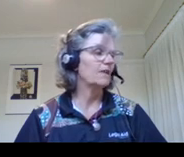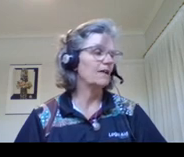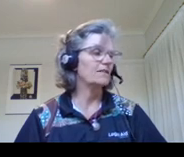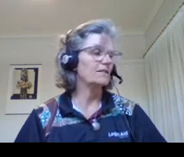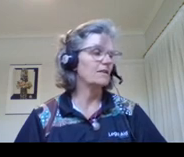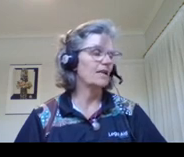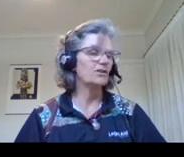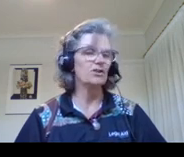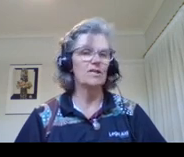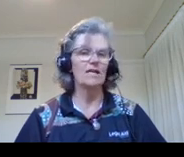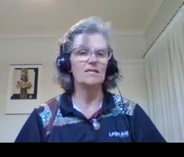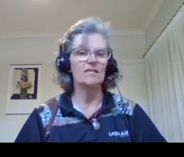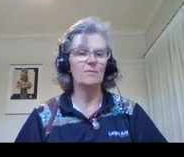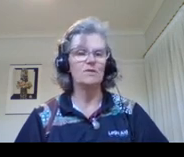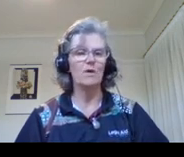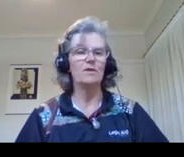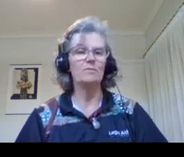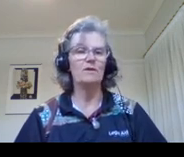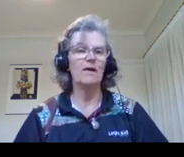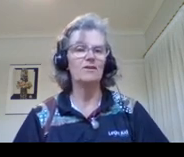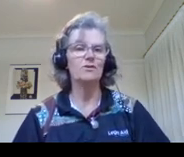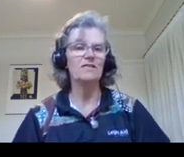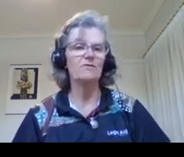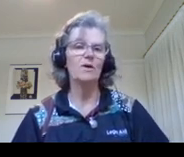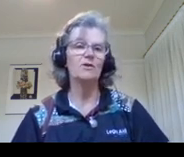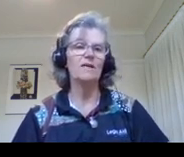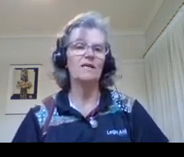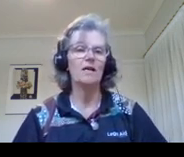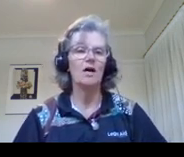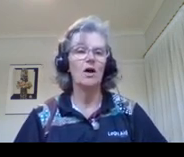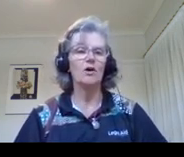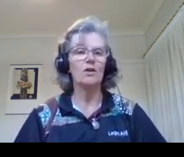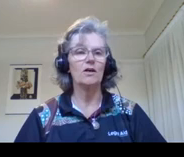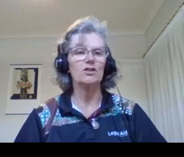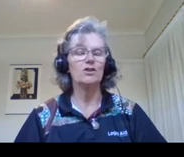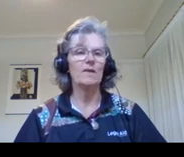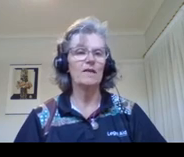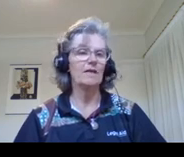yes and as you say December’s probably a big month because everyone will be online shopping